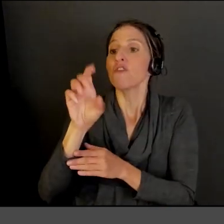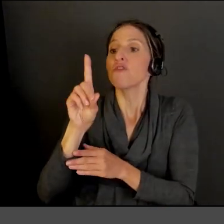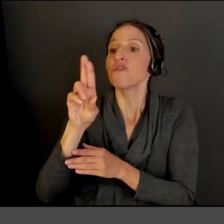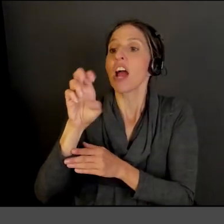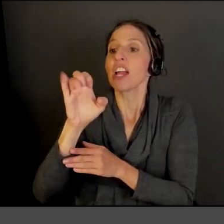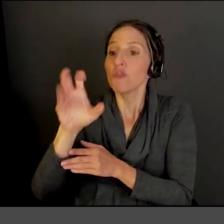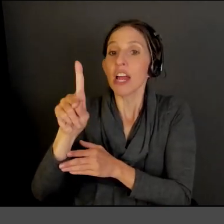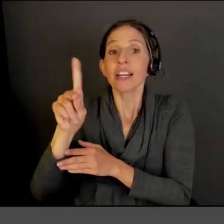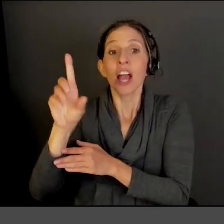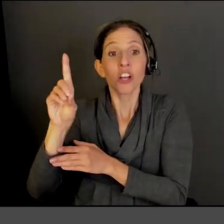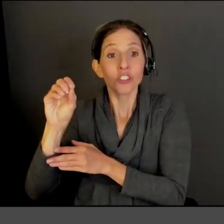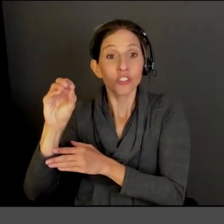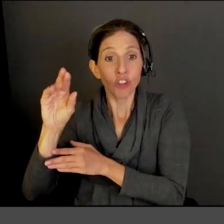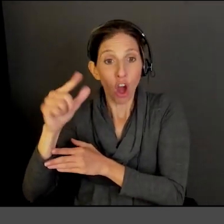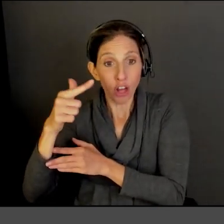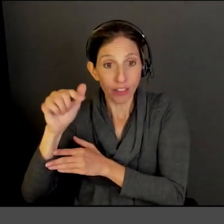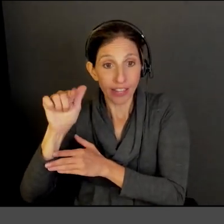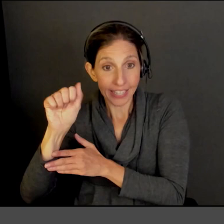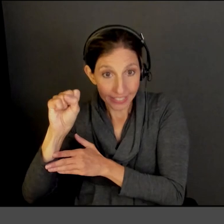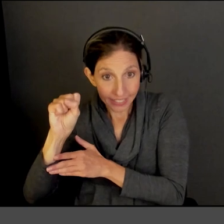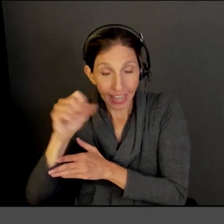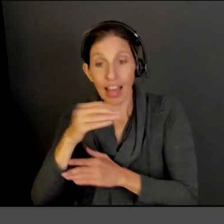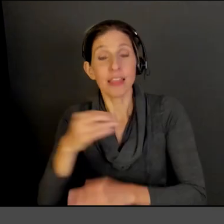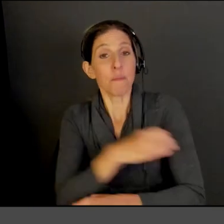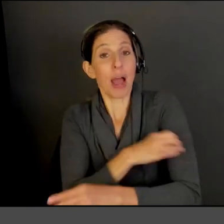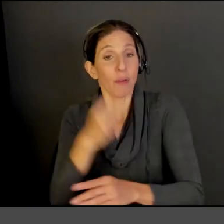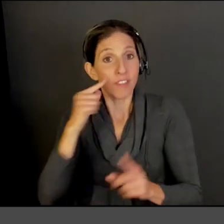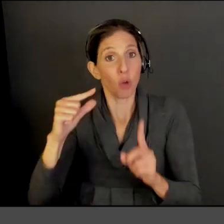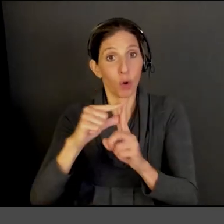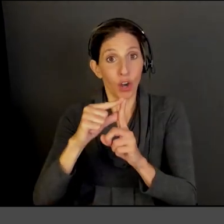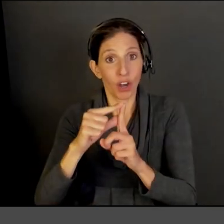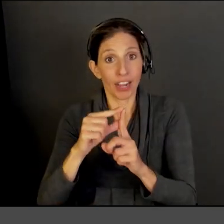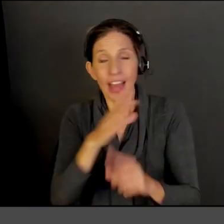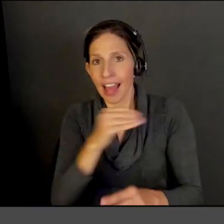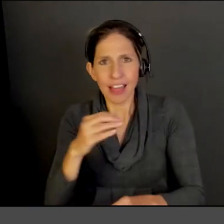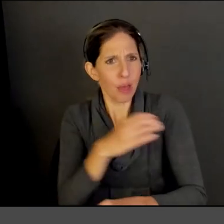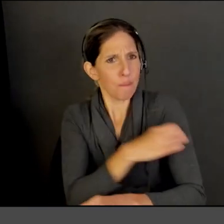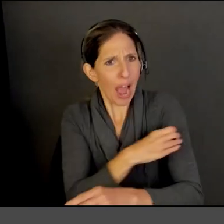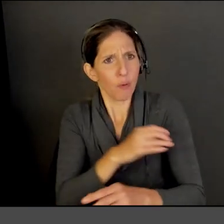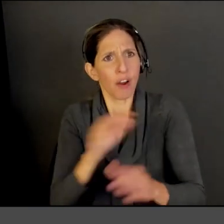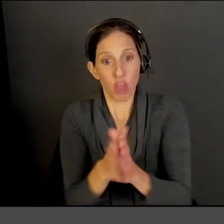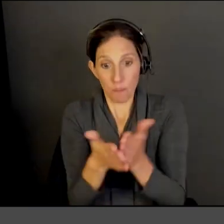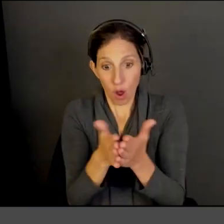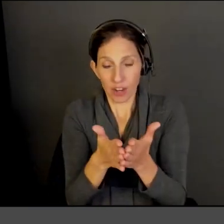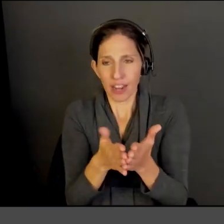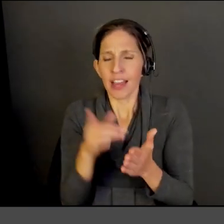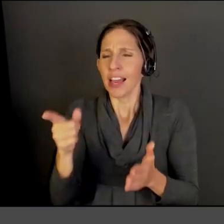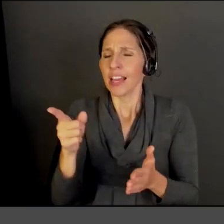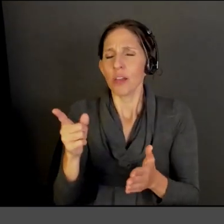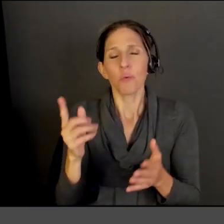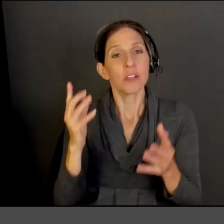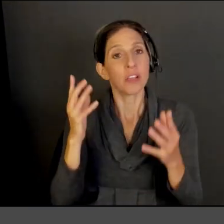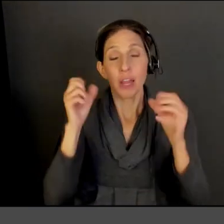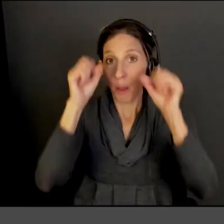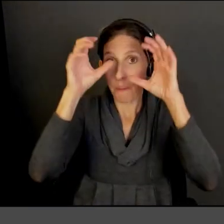SO AS WE KNOW WITH FREDERICK DOUGLASS, HE WAS REMARKABLE ORATOR AND HE USED THOSE HUMANITIES SKILLS VERY WELL.